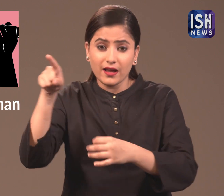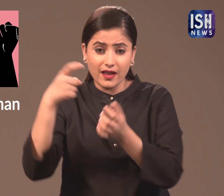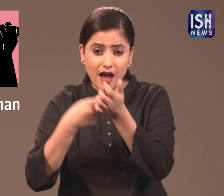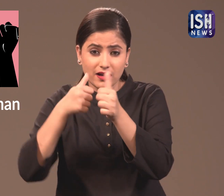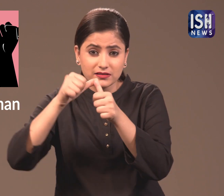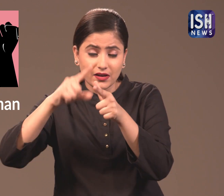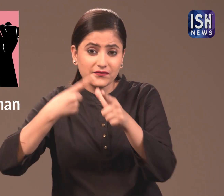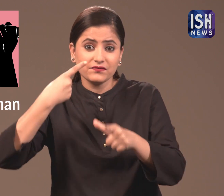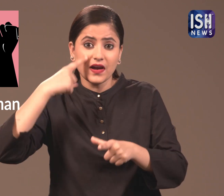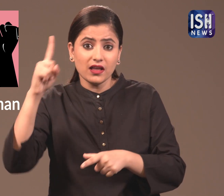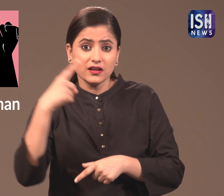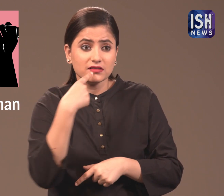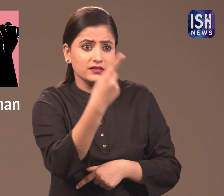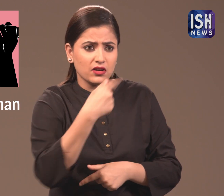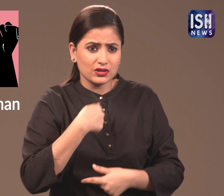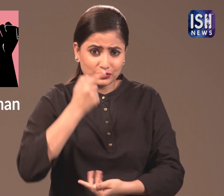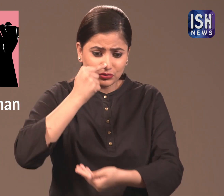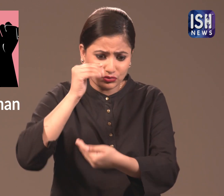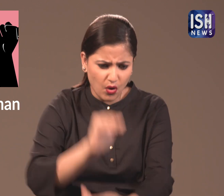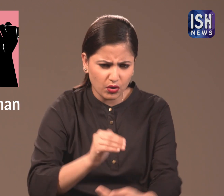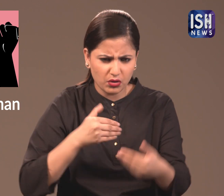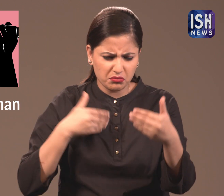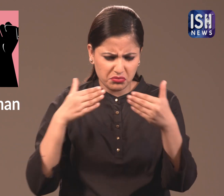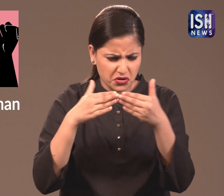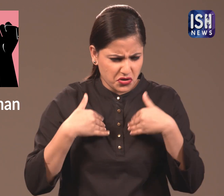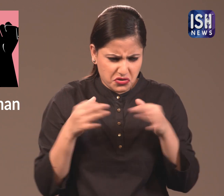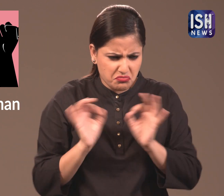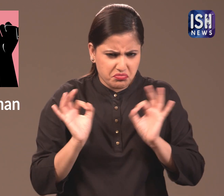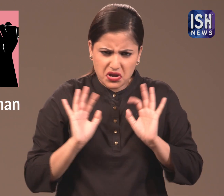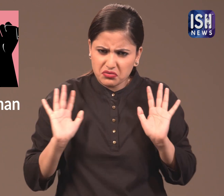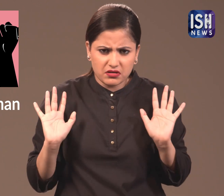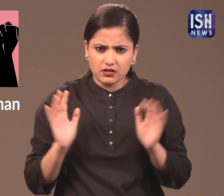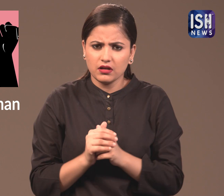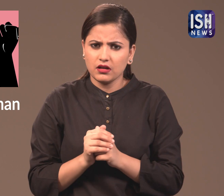Her father denied meeting her.